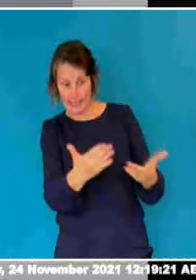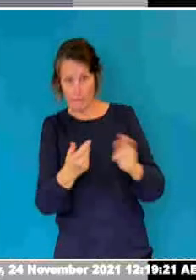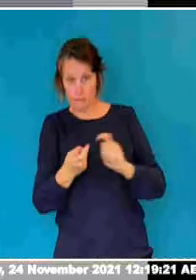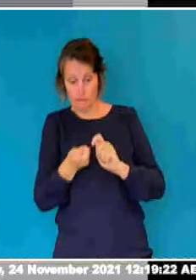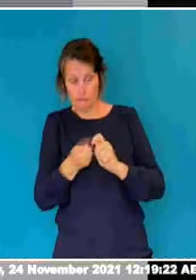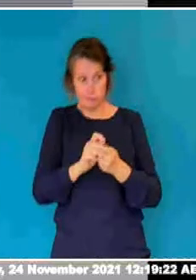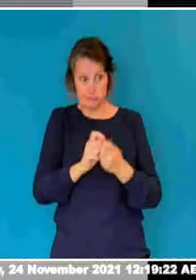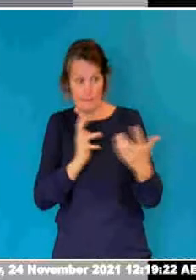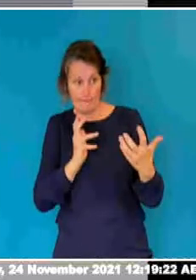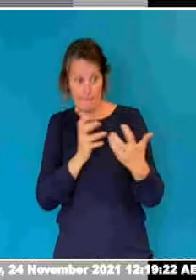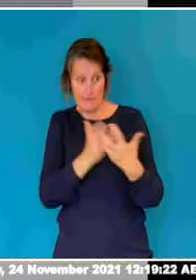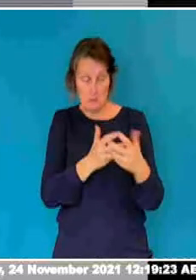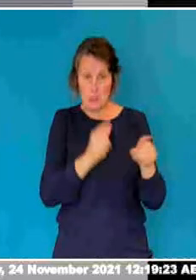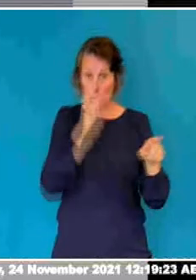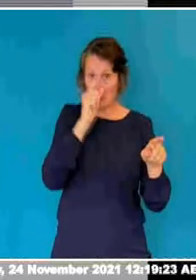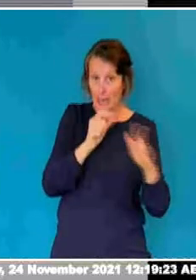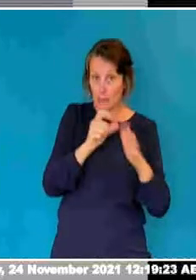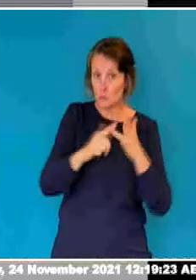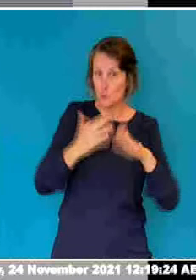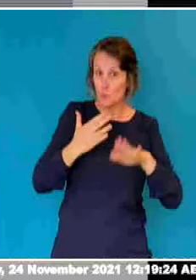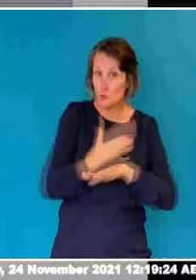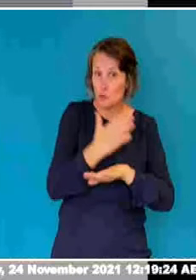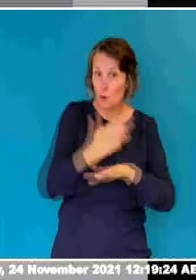to perform the inherent requirement of the role.